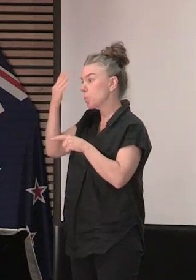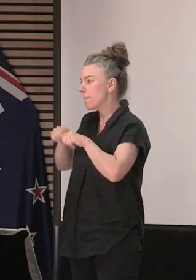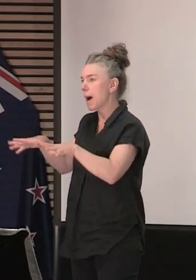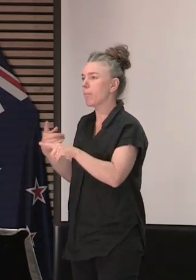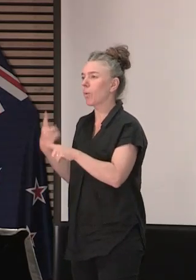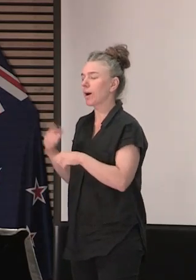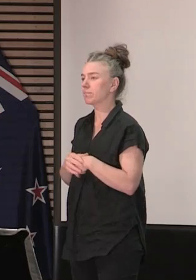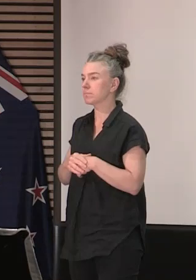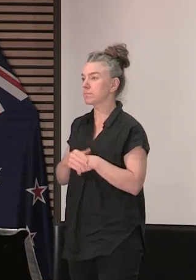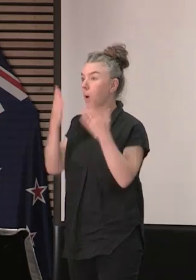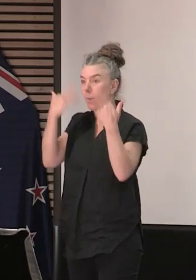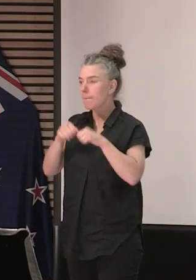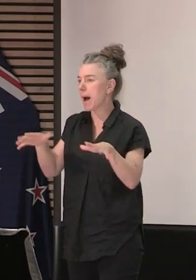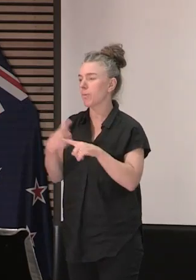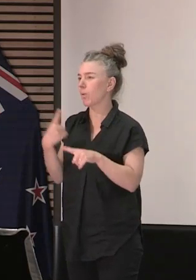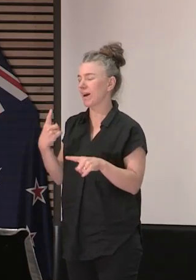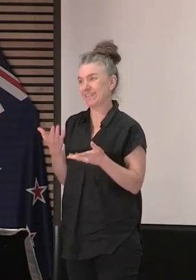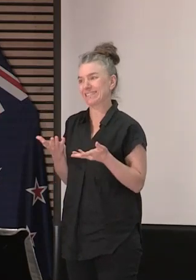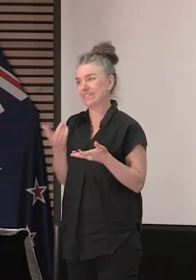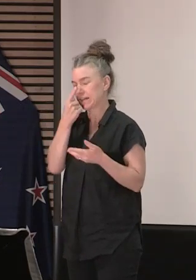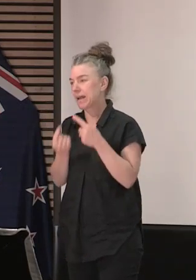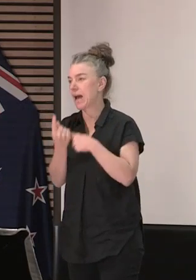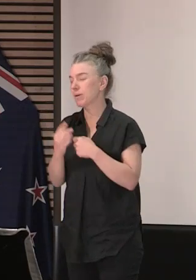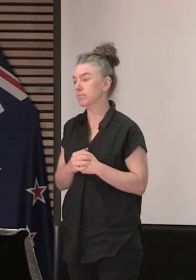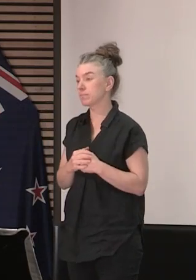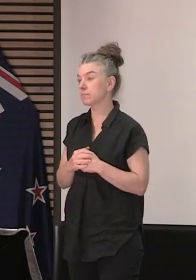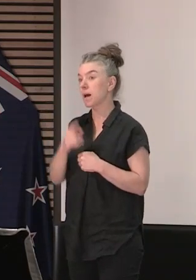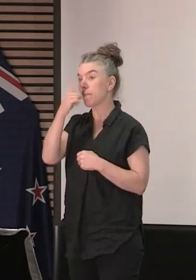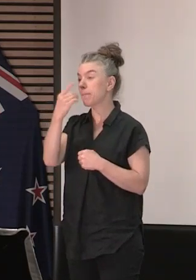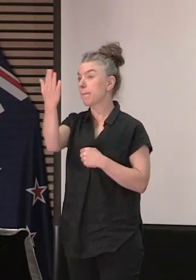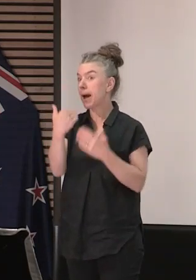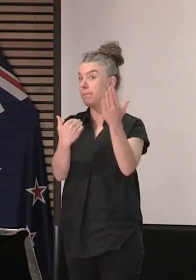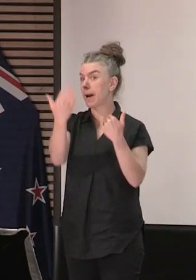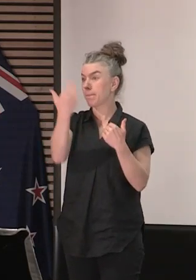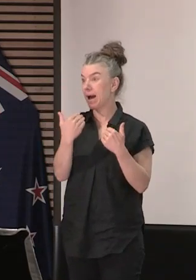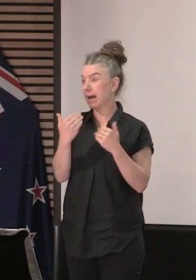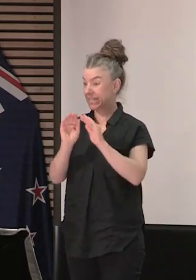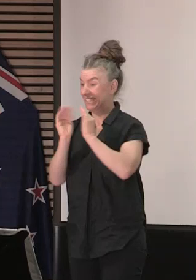Thequarantining of returning NewZealanders will be asignificant undertaking.